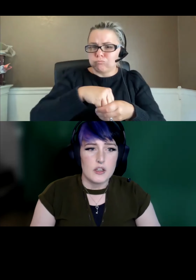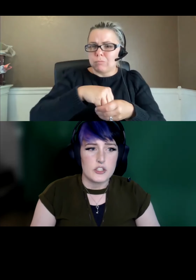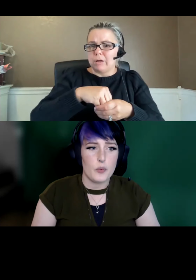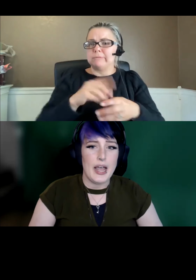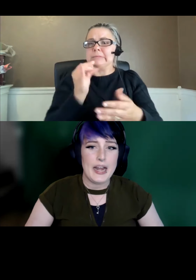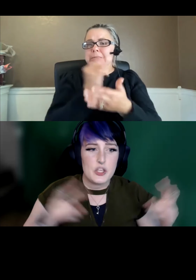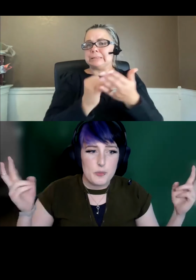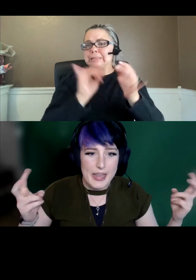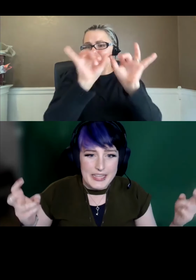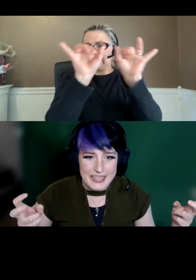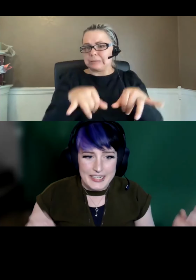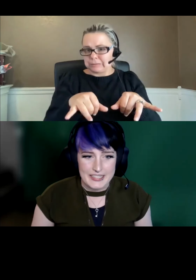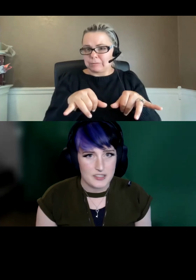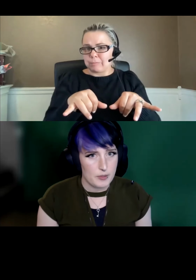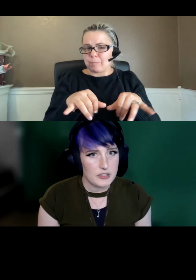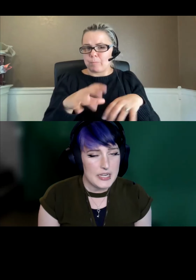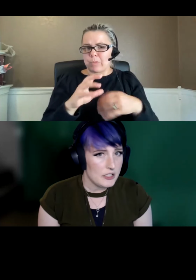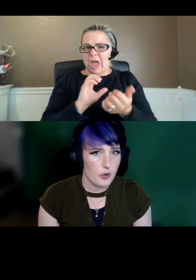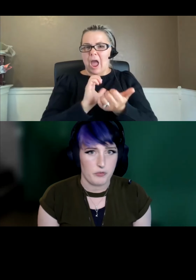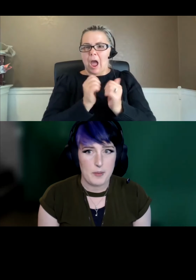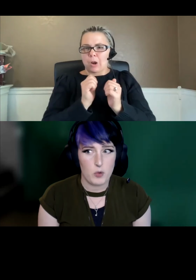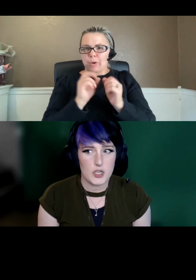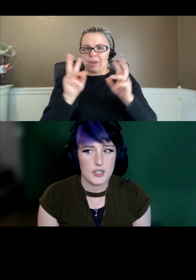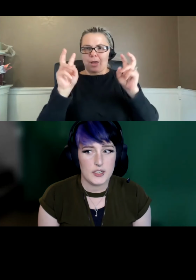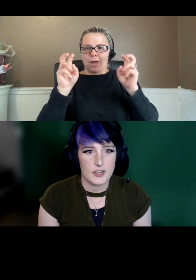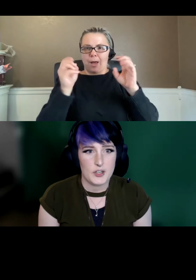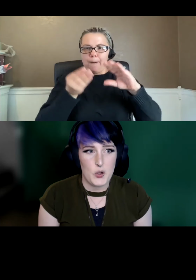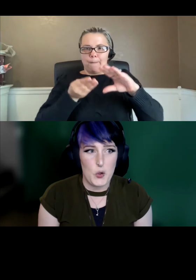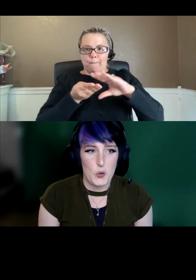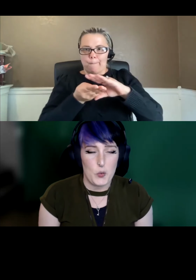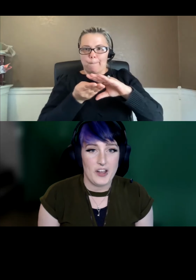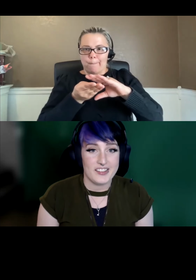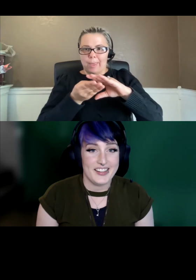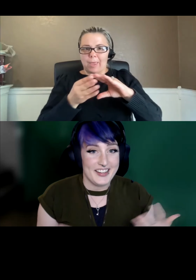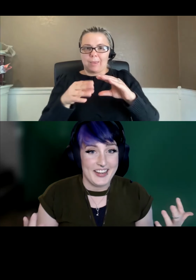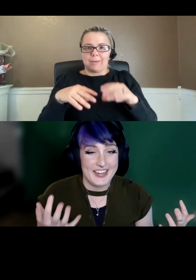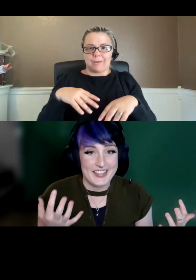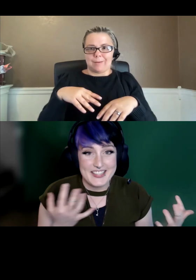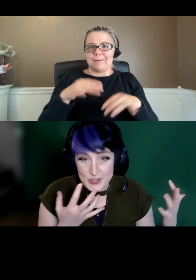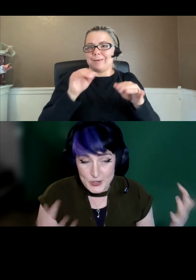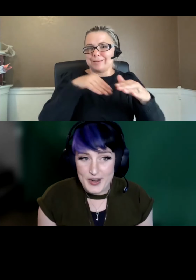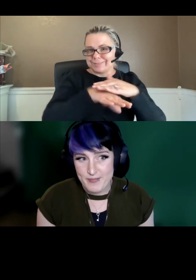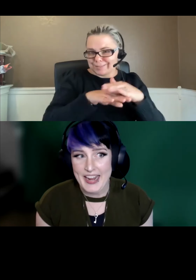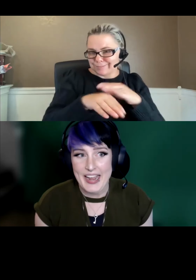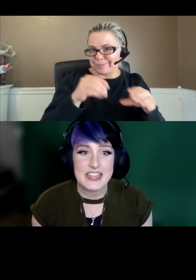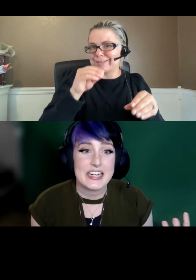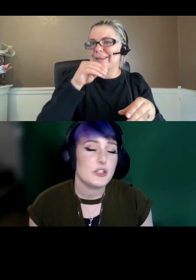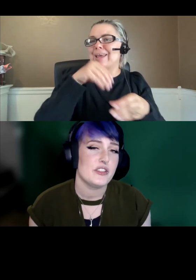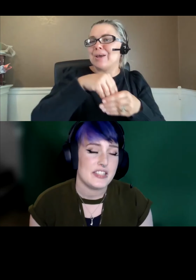So how do you bake in accessibility into a framework? Well you do it by having an inclusive